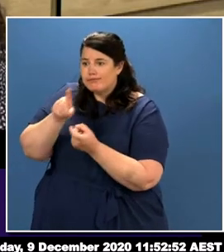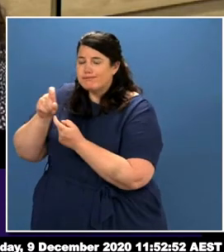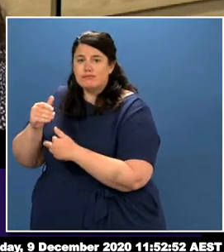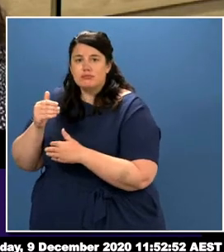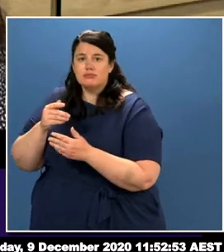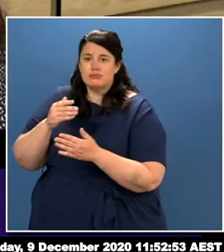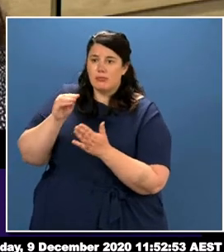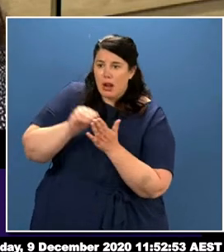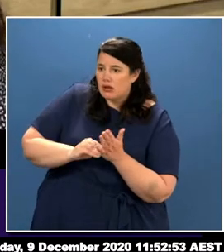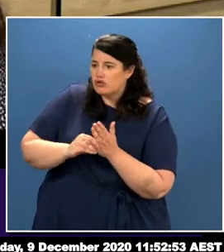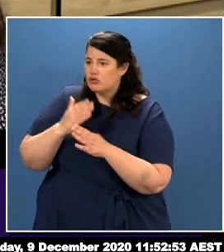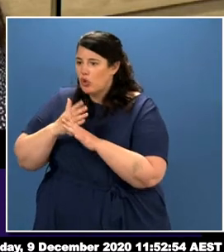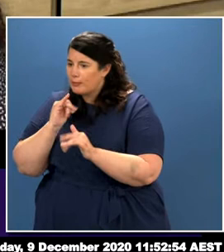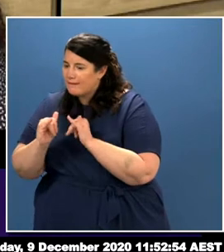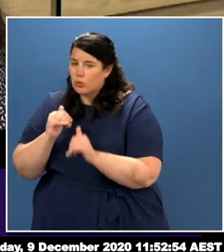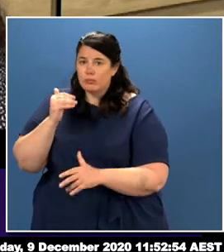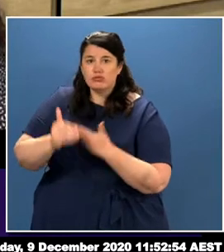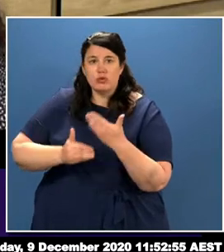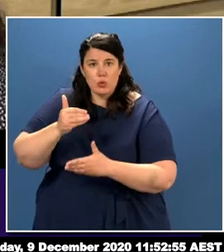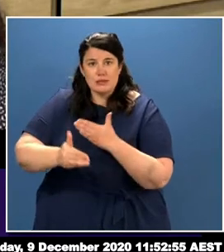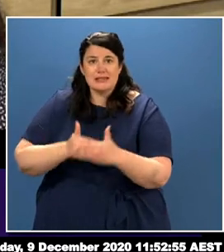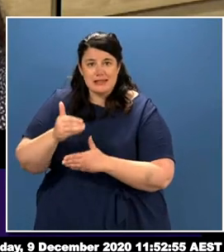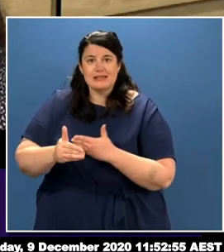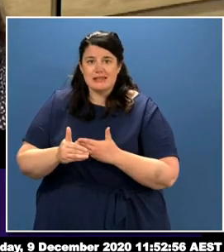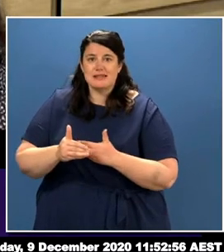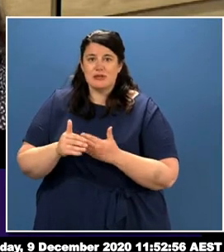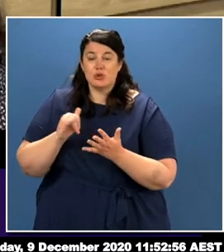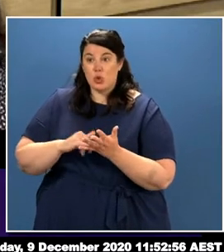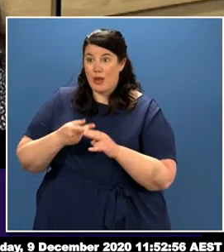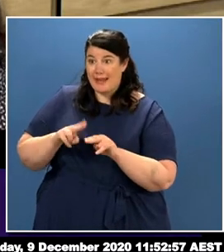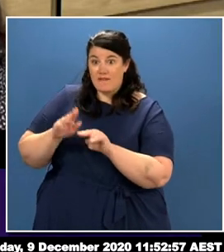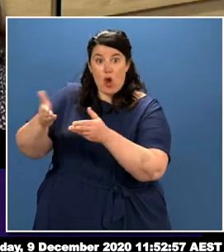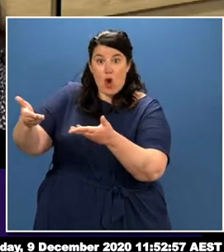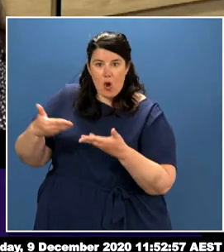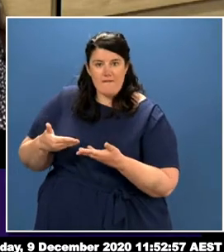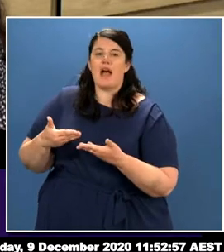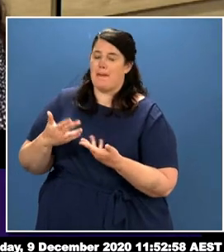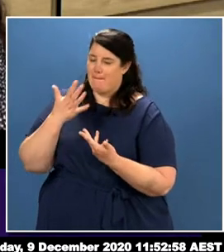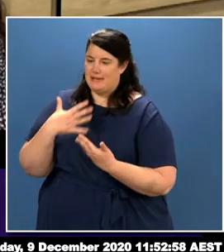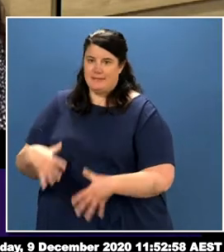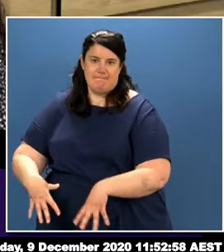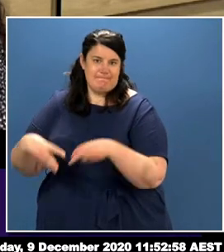So if there's assistance provided, take it up.